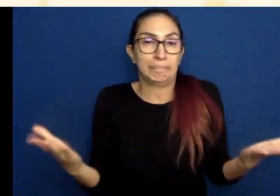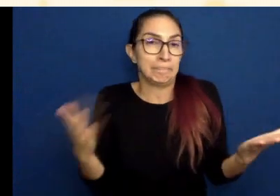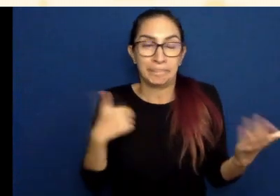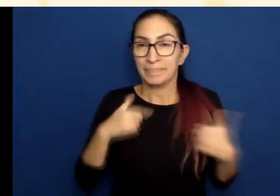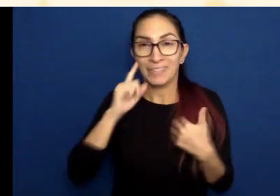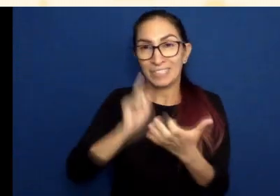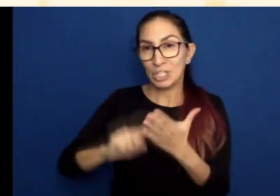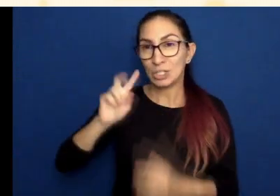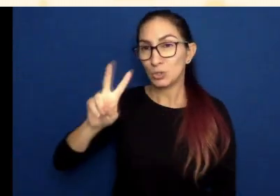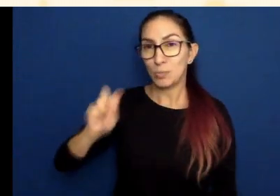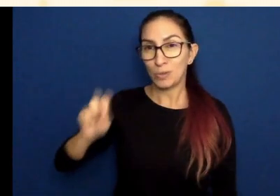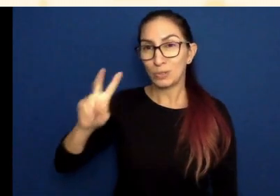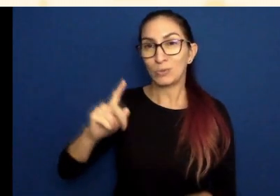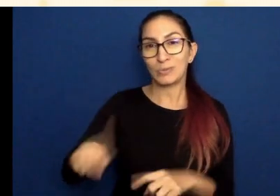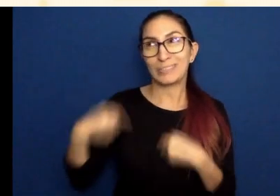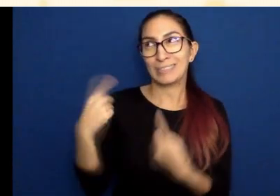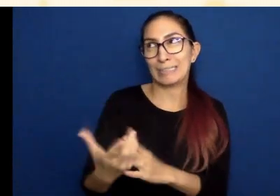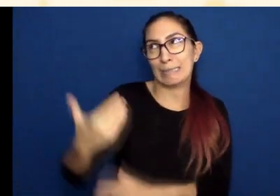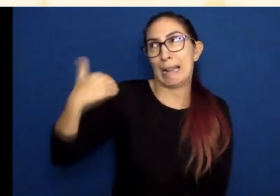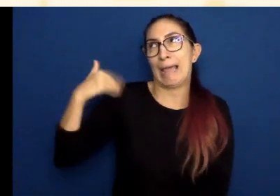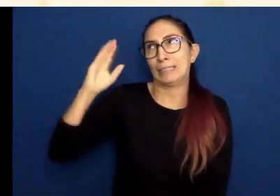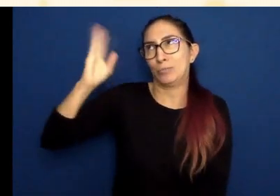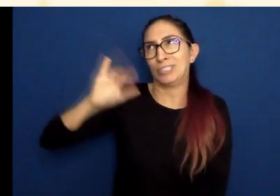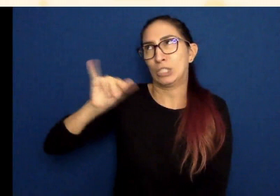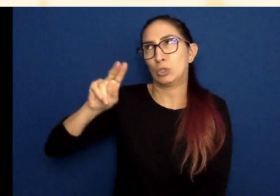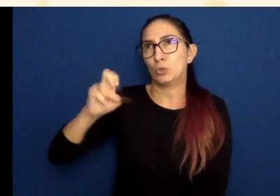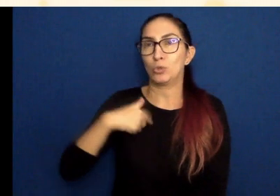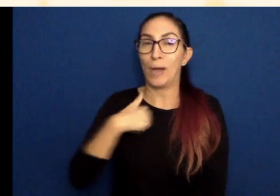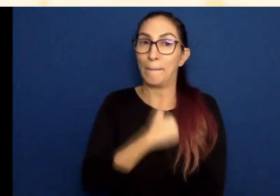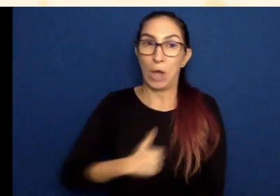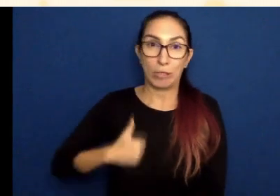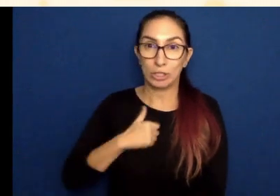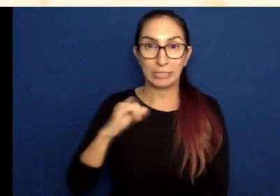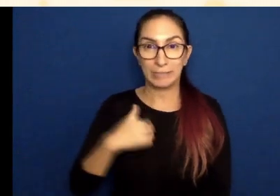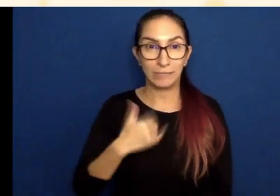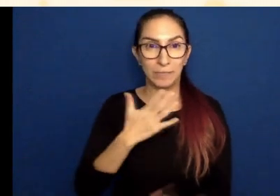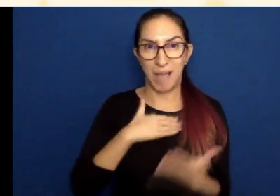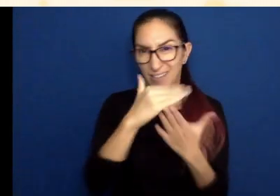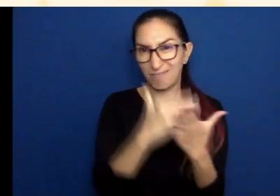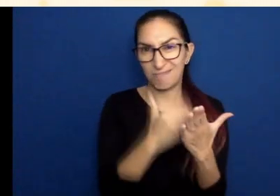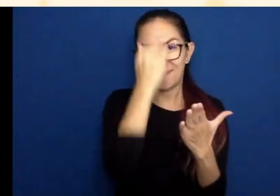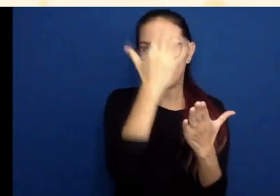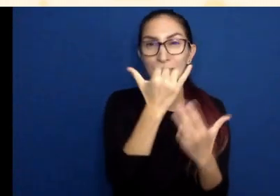since I last ran this presentation in June. So I apologize if these are incorrect because they do change, it seems.